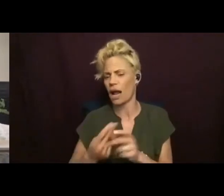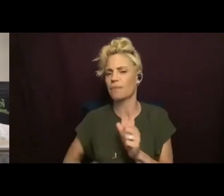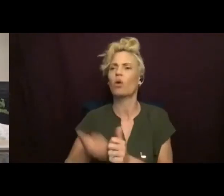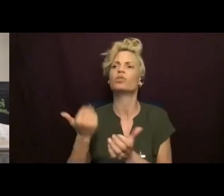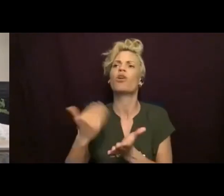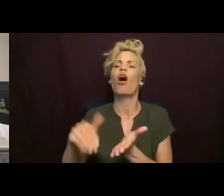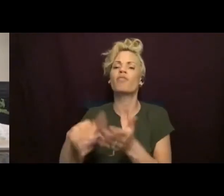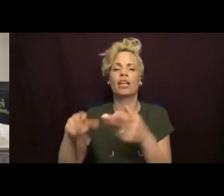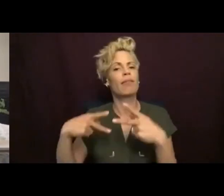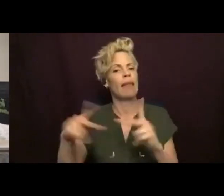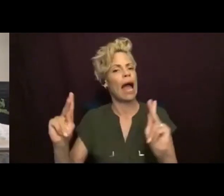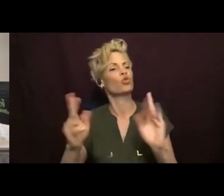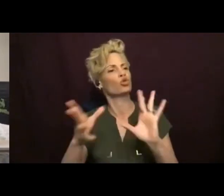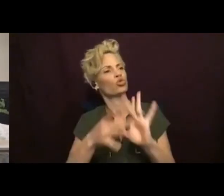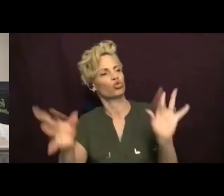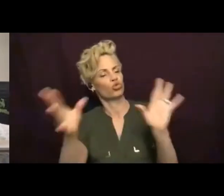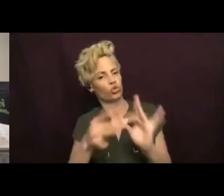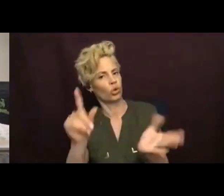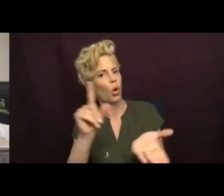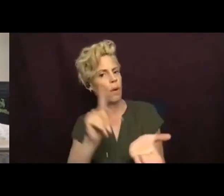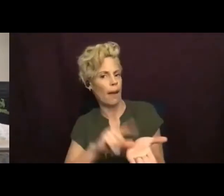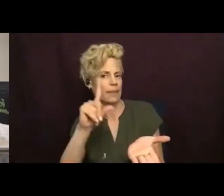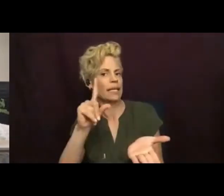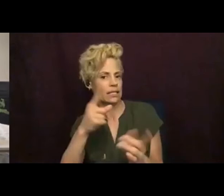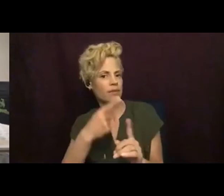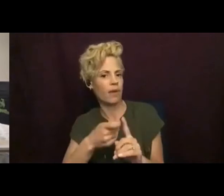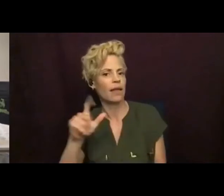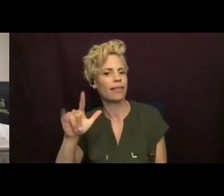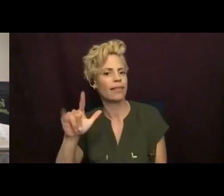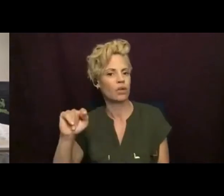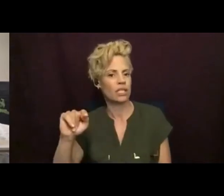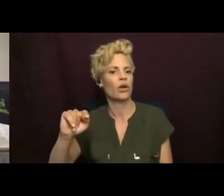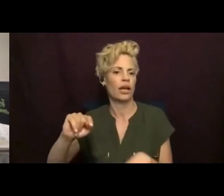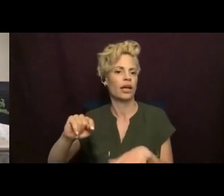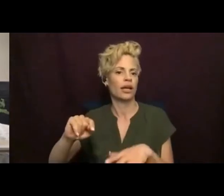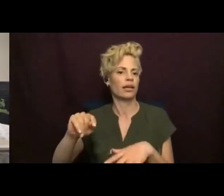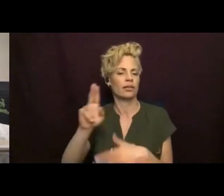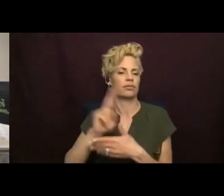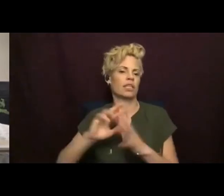or are published by the literary establishment? And Eileen, if you wanted to start?